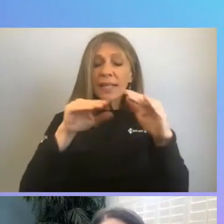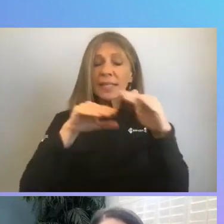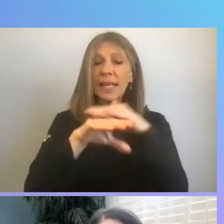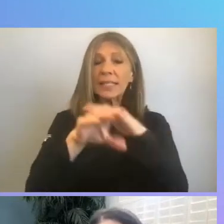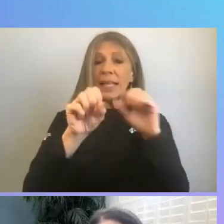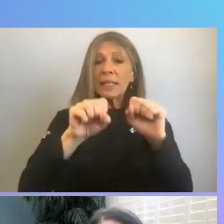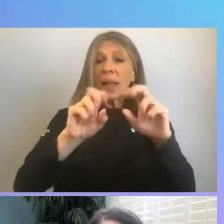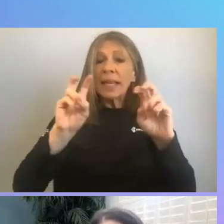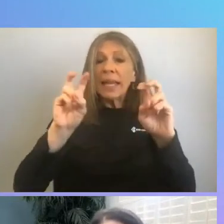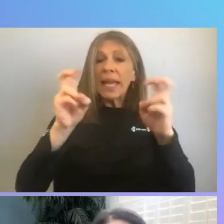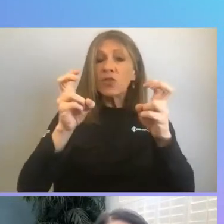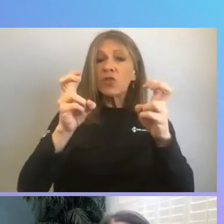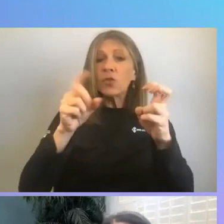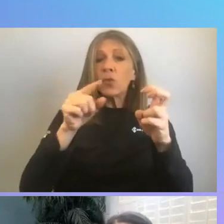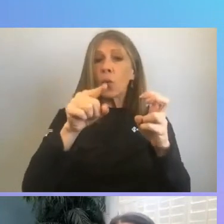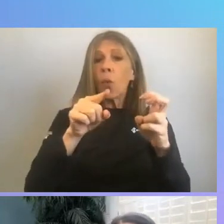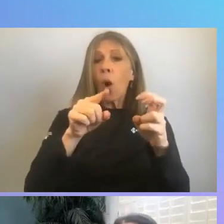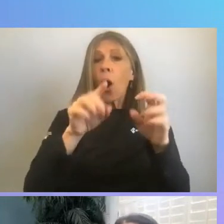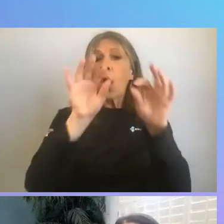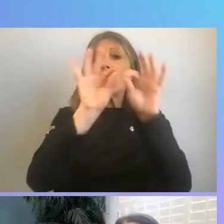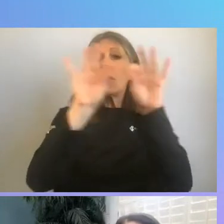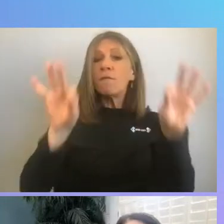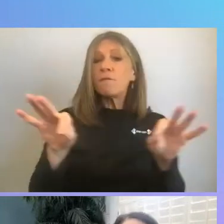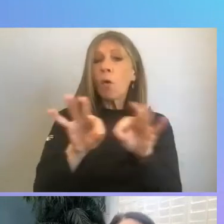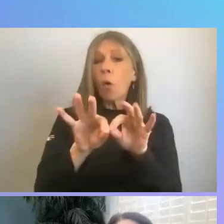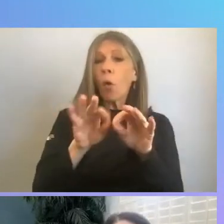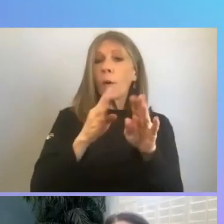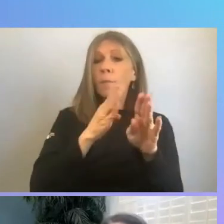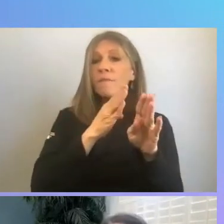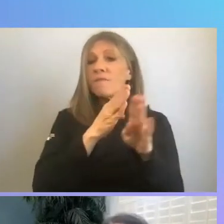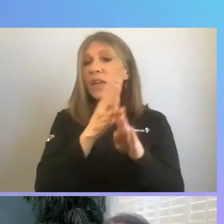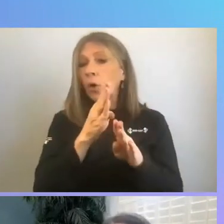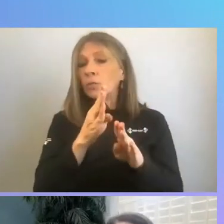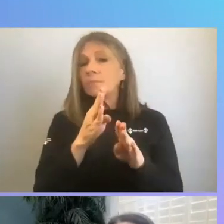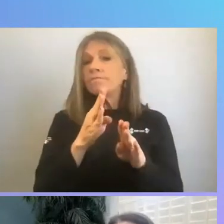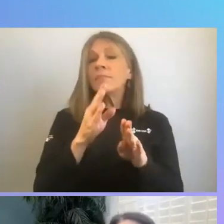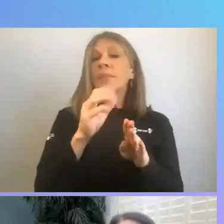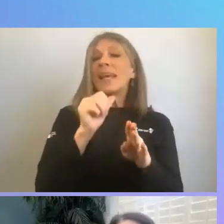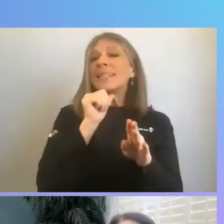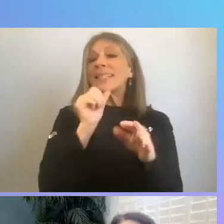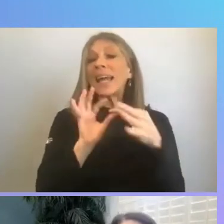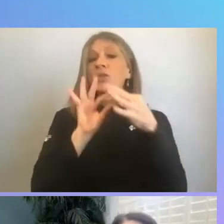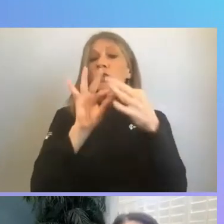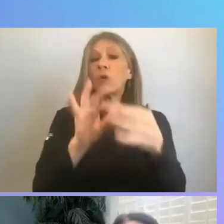form fields just not associated with its text label, but the